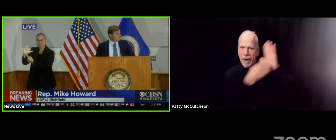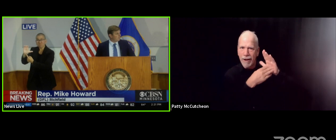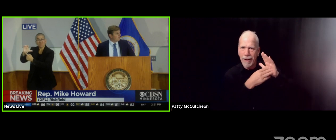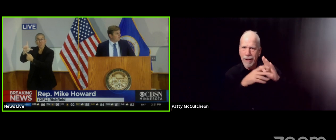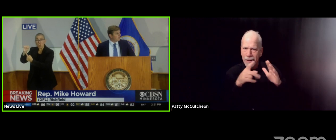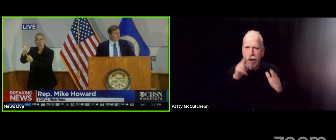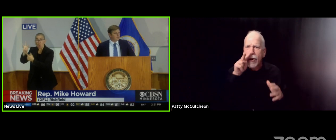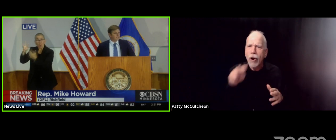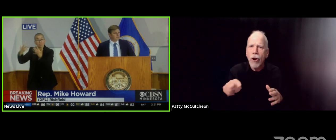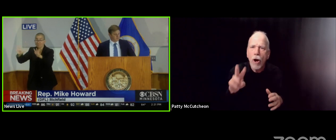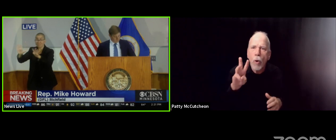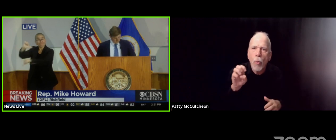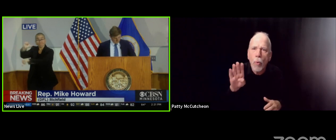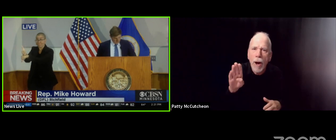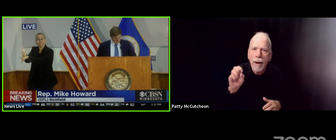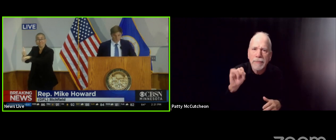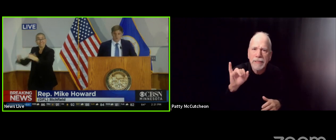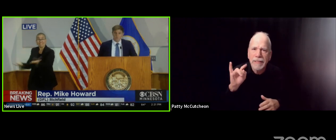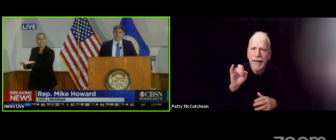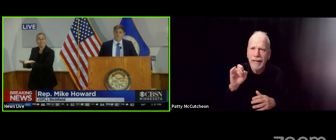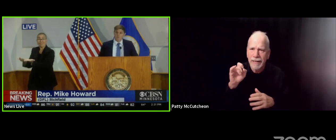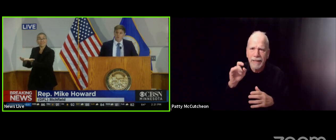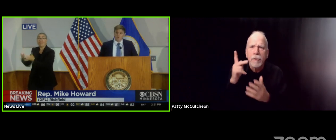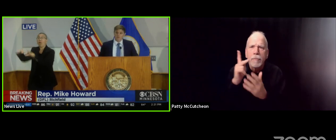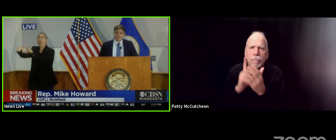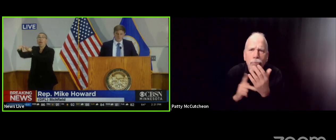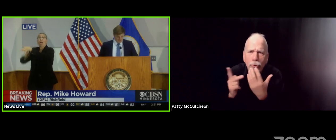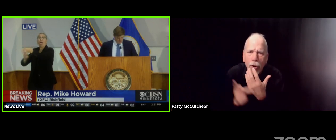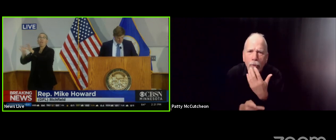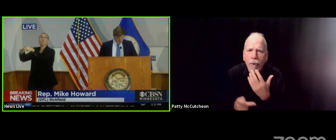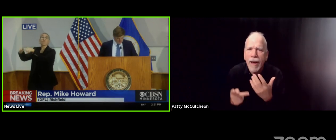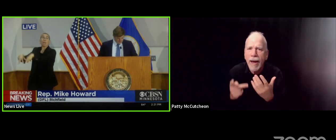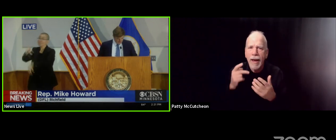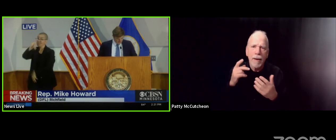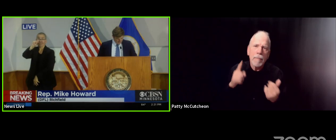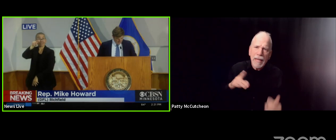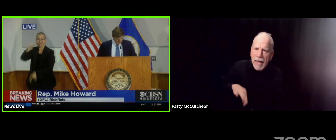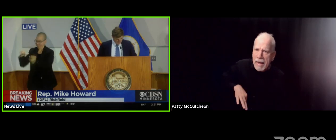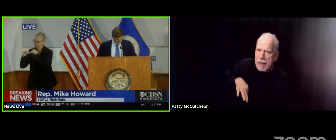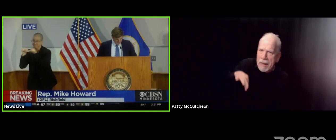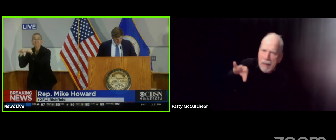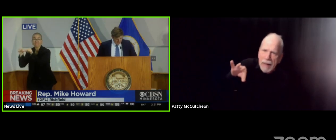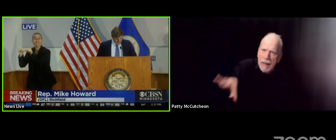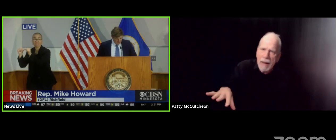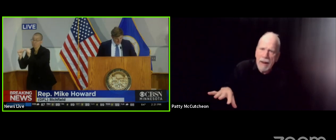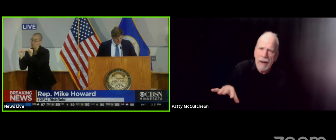AND GET THE INSULIN YOU NEED TO SURVIVE. WE ARE MOVING FORWARD AND THIS LAW IS THE LAW OF THE LAND. AND THE OTHER